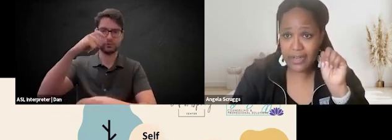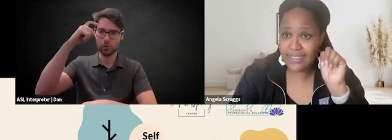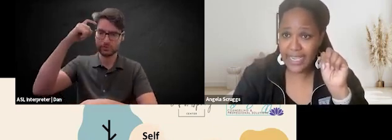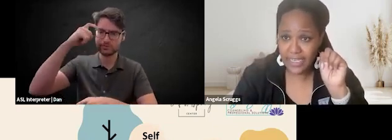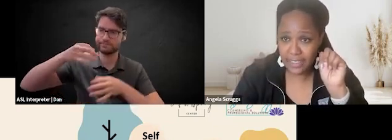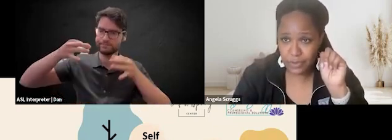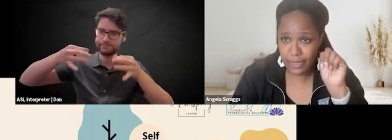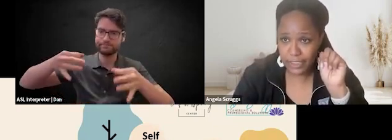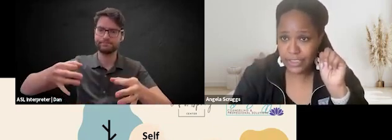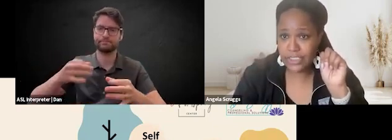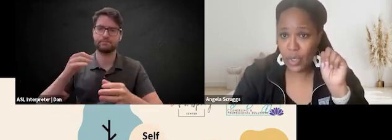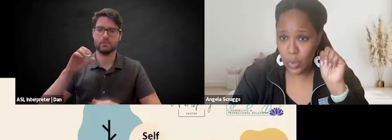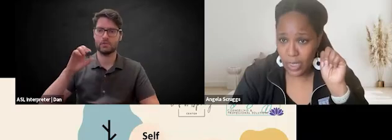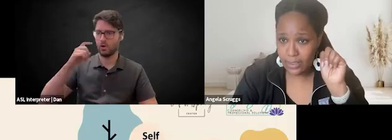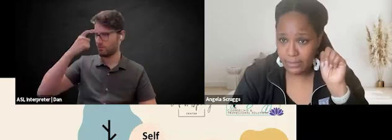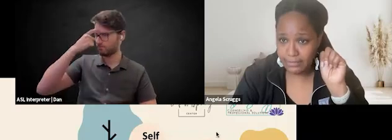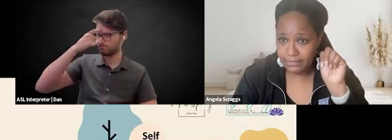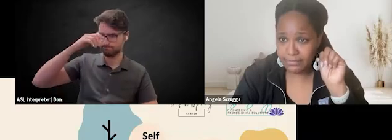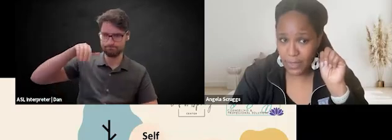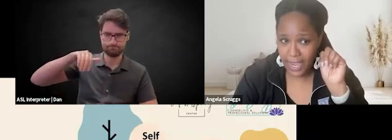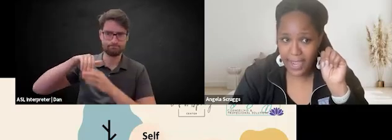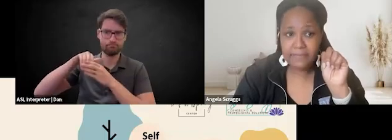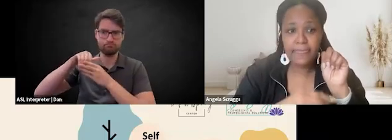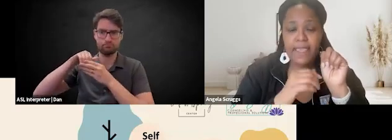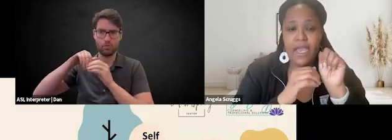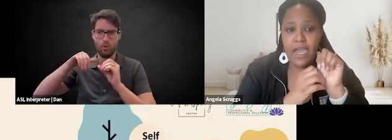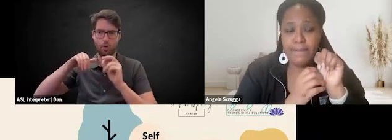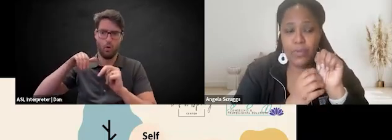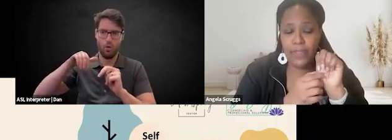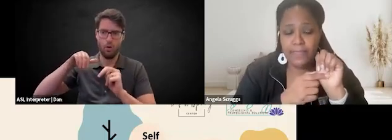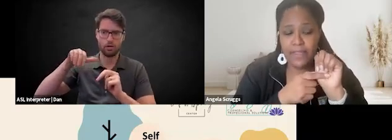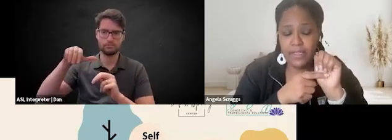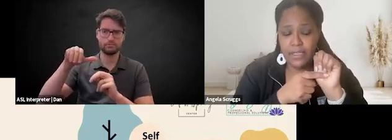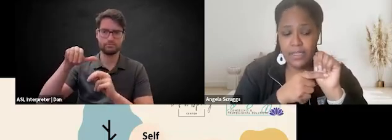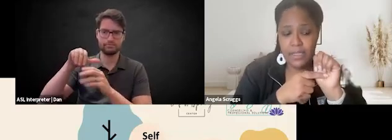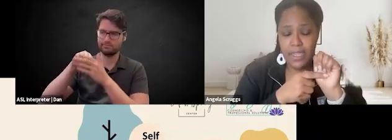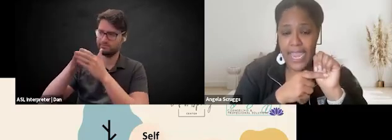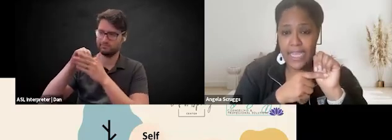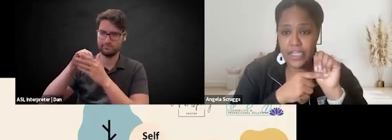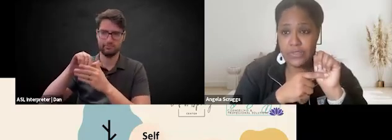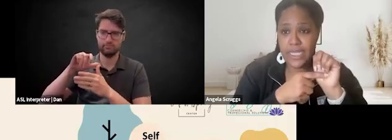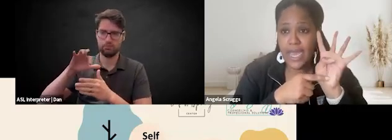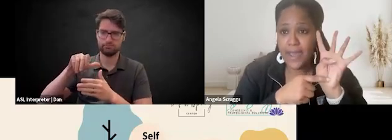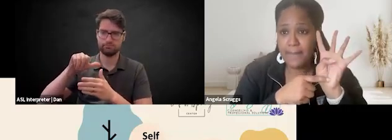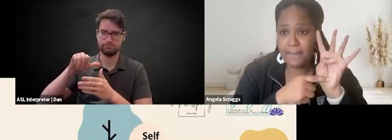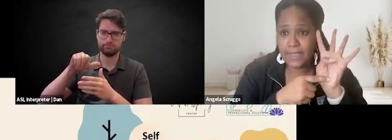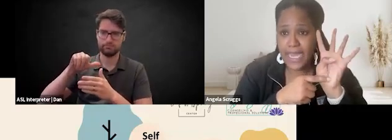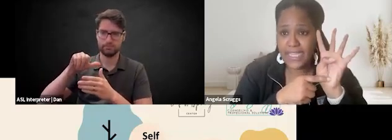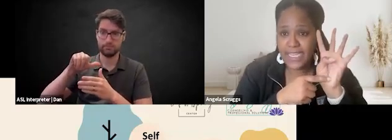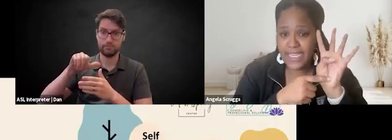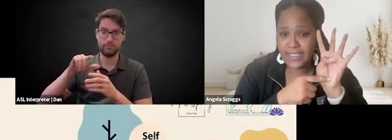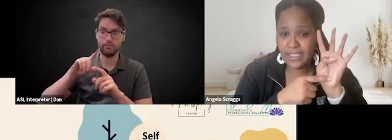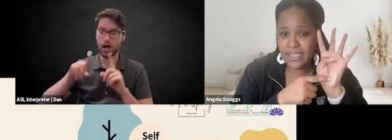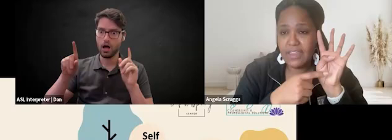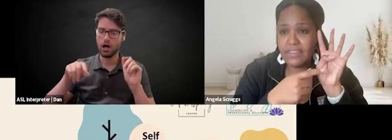Our executive director is on, okay? But when the hand goes up like this,